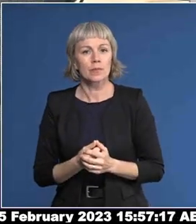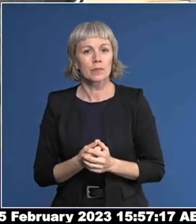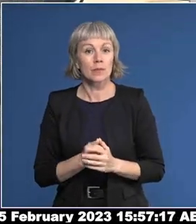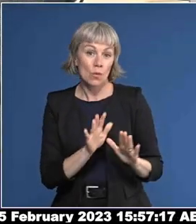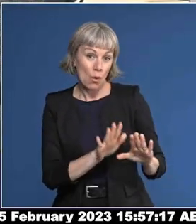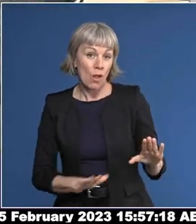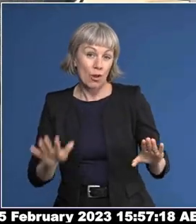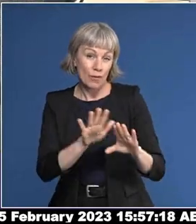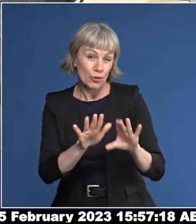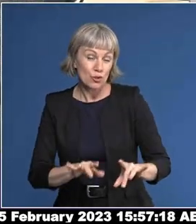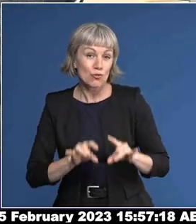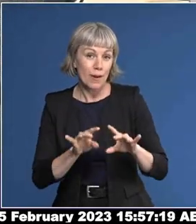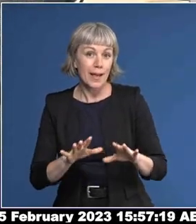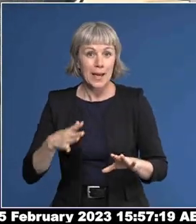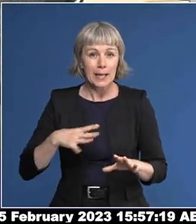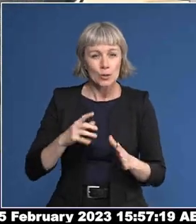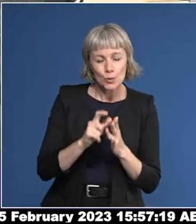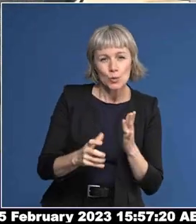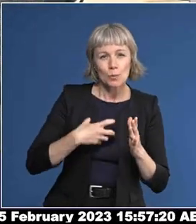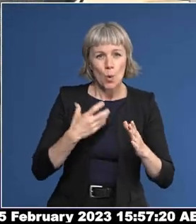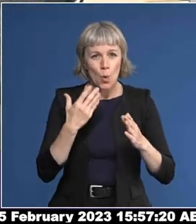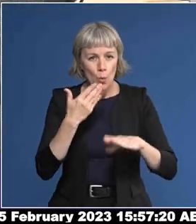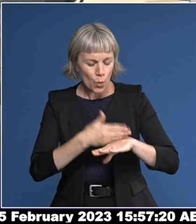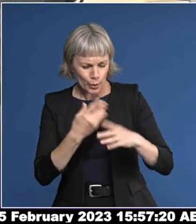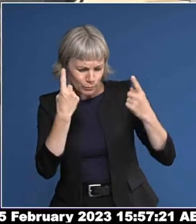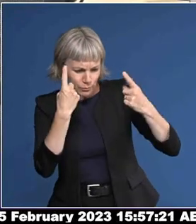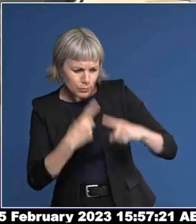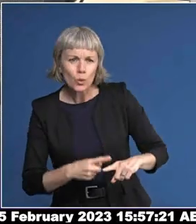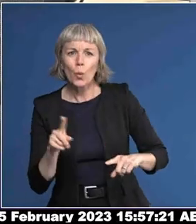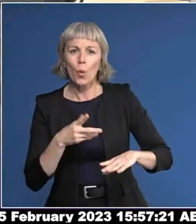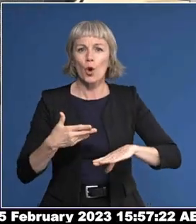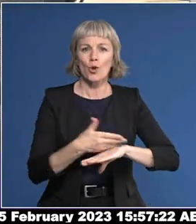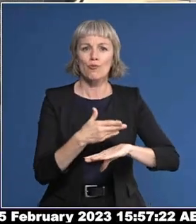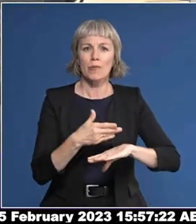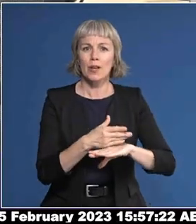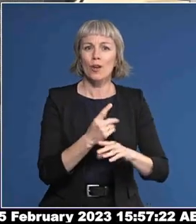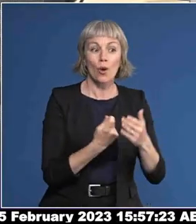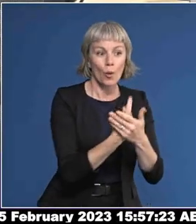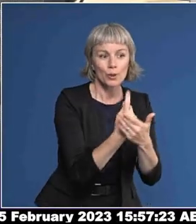are. We don't have some of the systemic elements in place to enable that to happen.